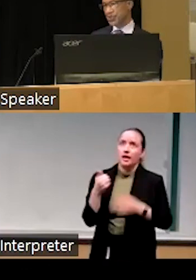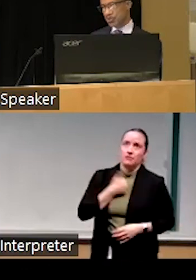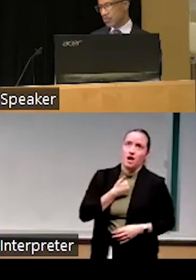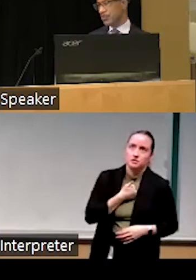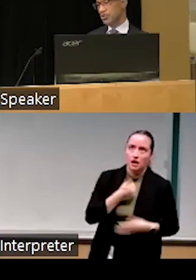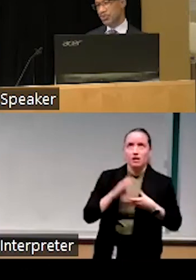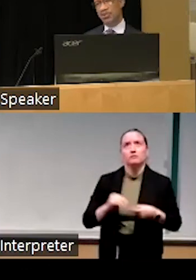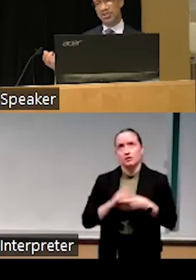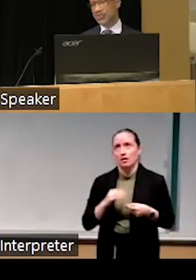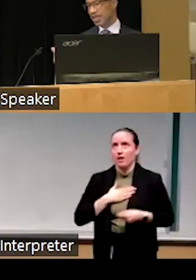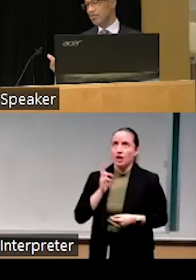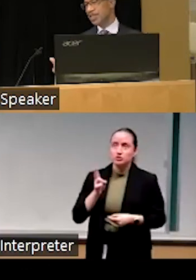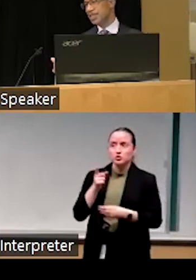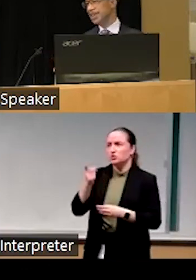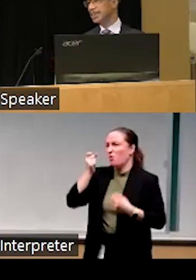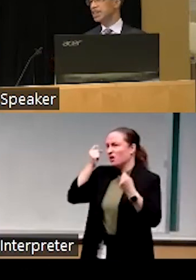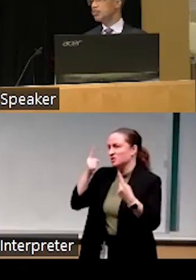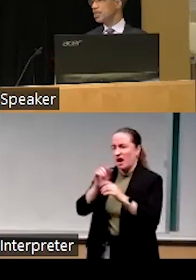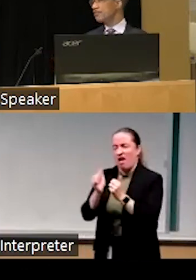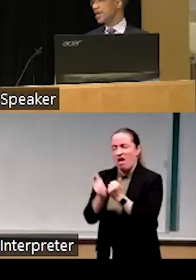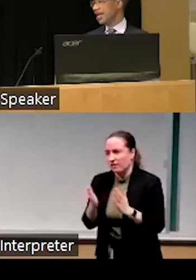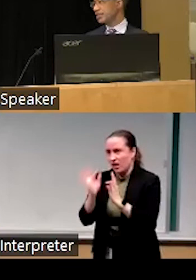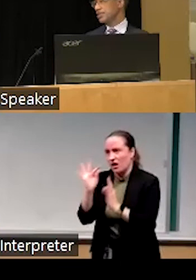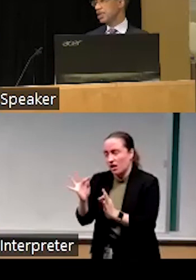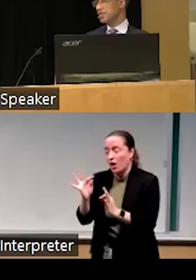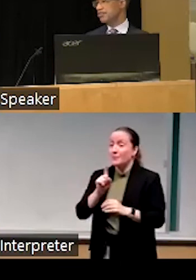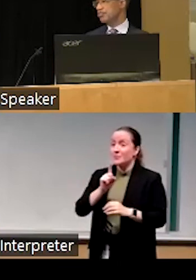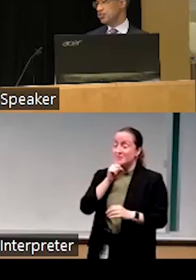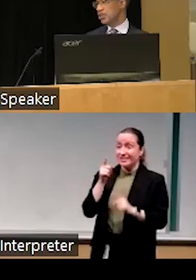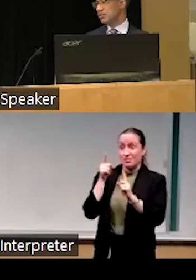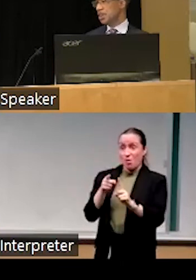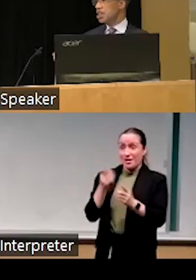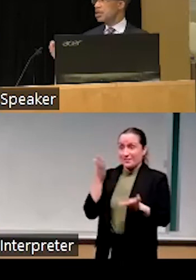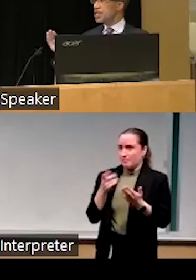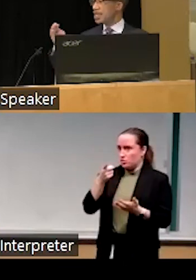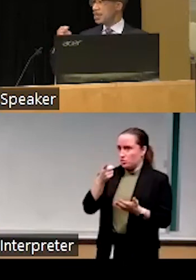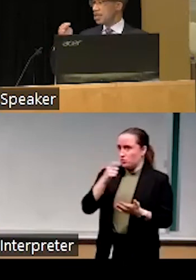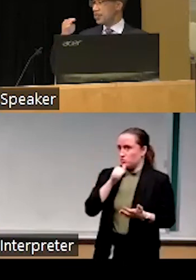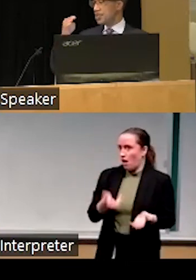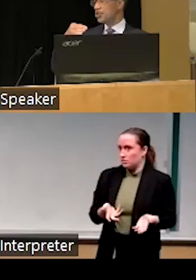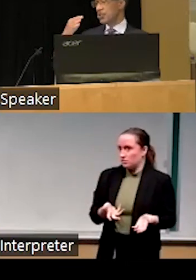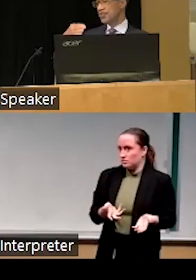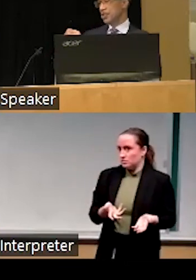um this history with you you understand implicitly when in fact um you don't similar sort of